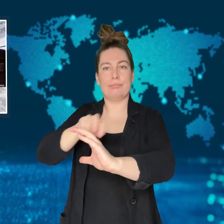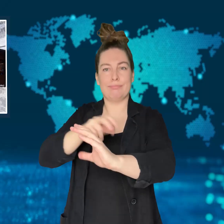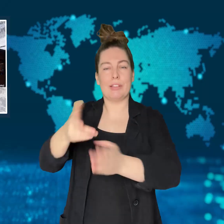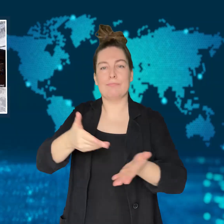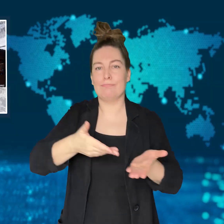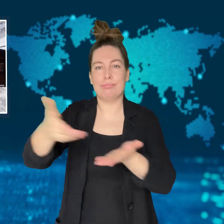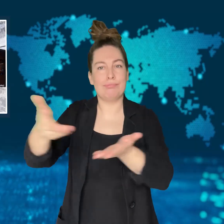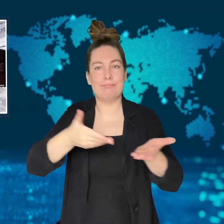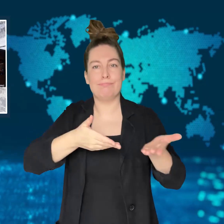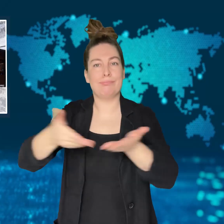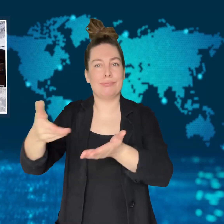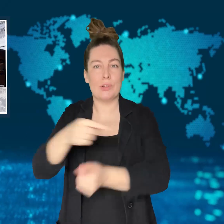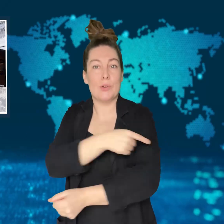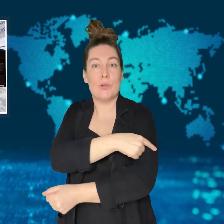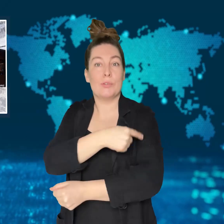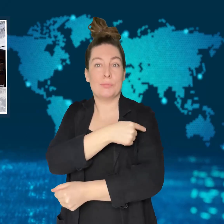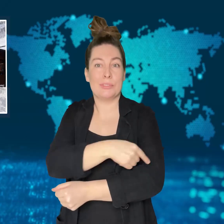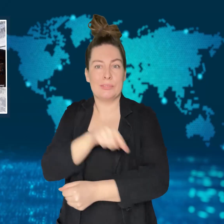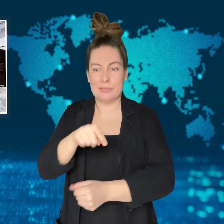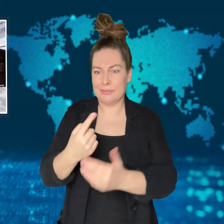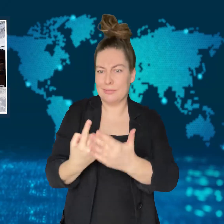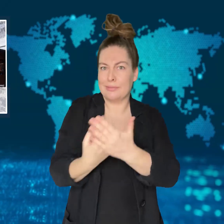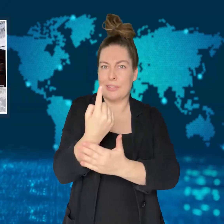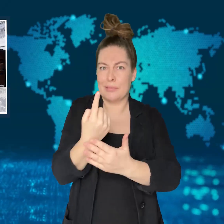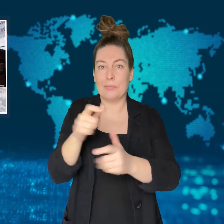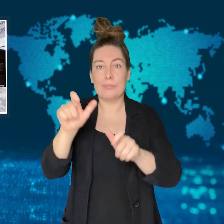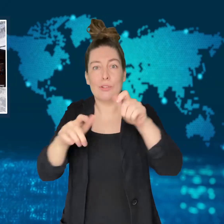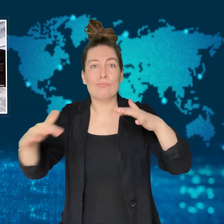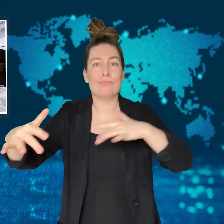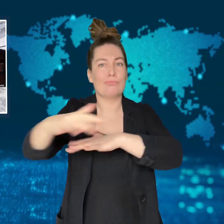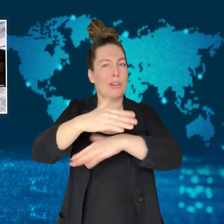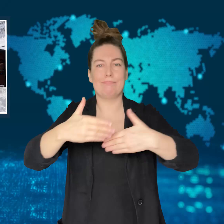and part of the lift's structure collapsed.